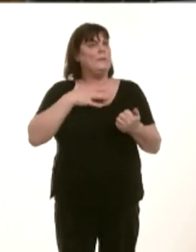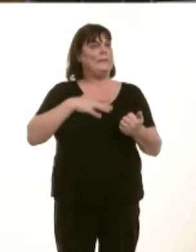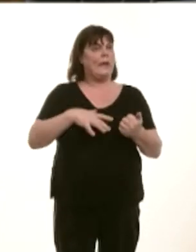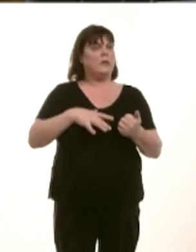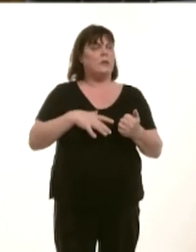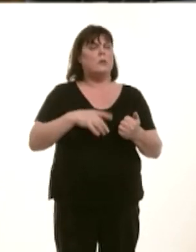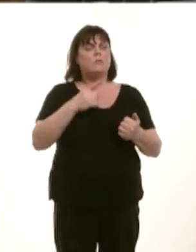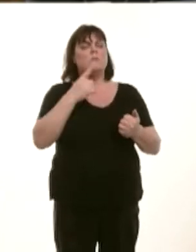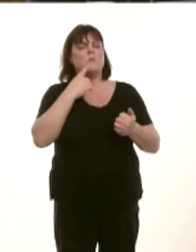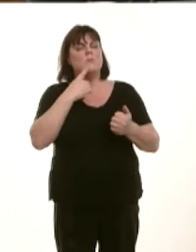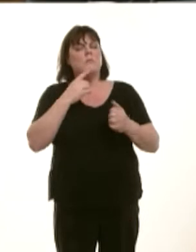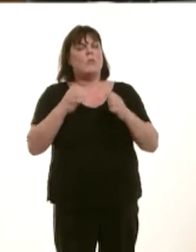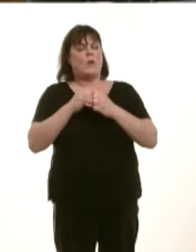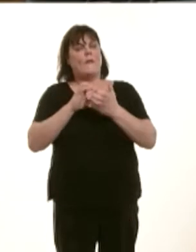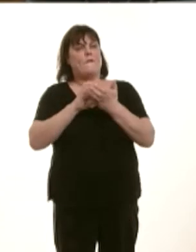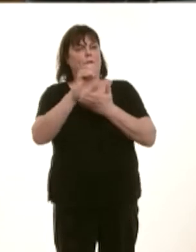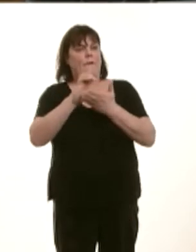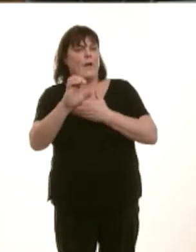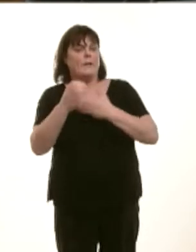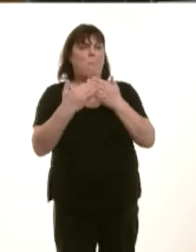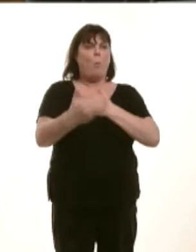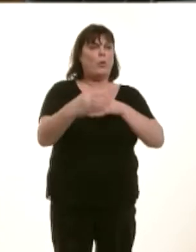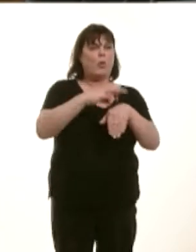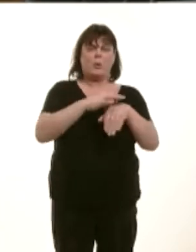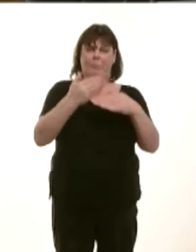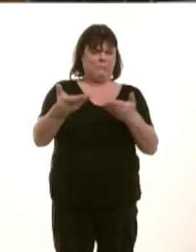doctors, and weíve discussed this at length in this Chamber. I mean, the questions I still